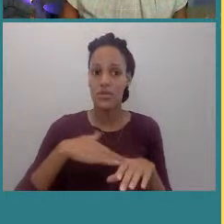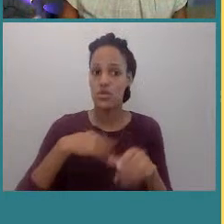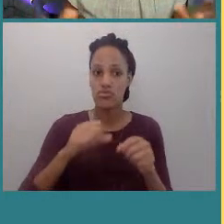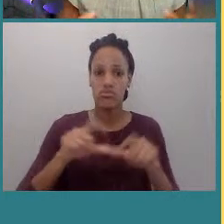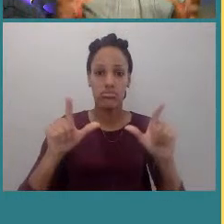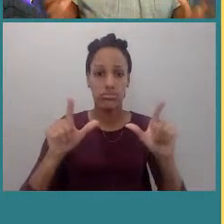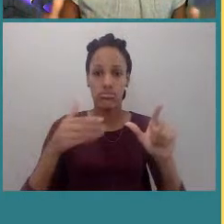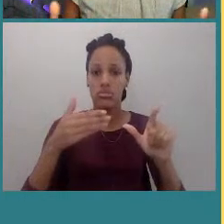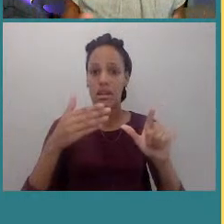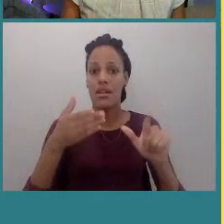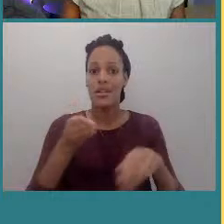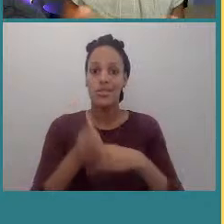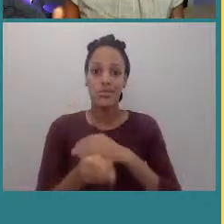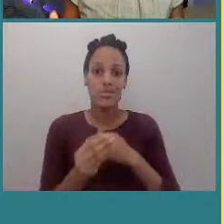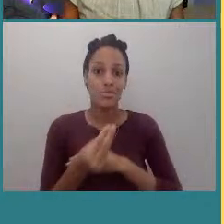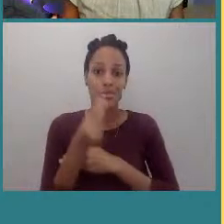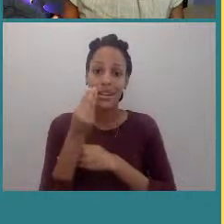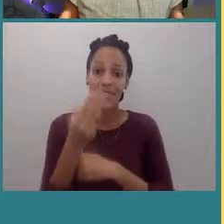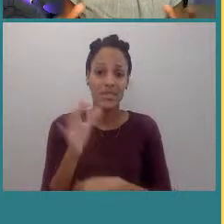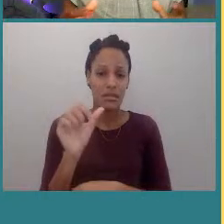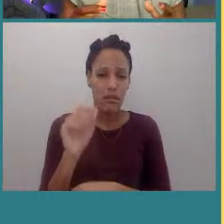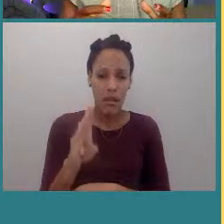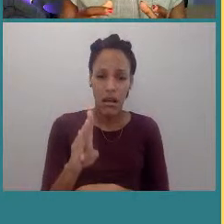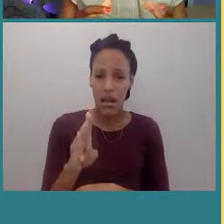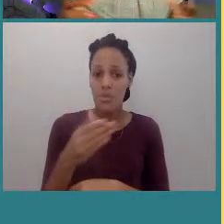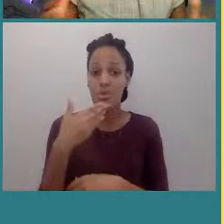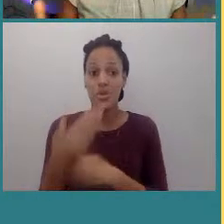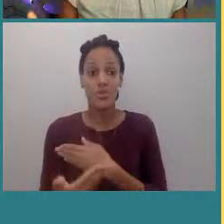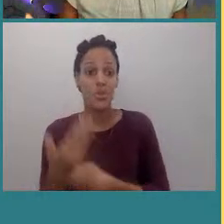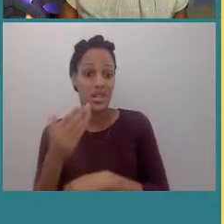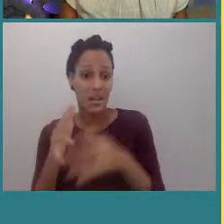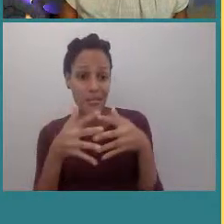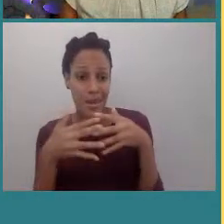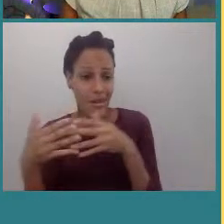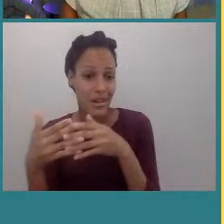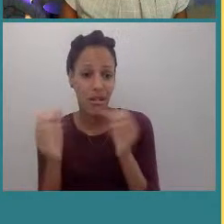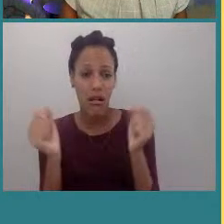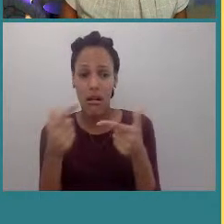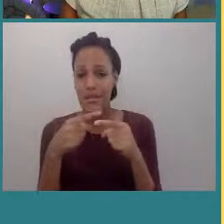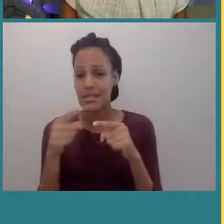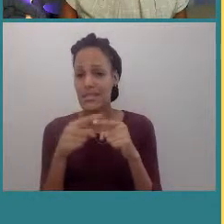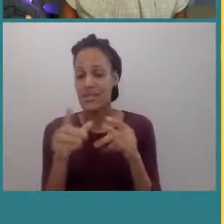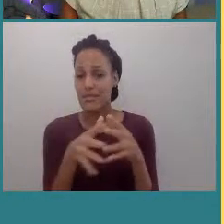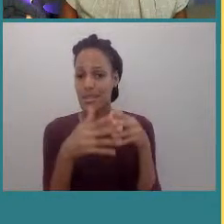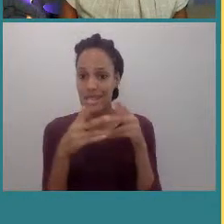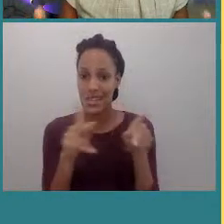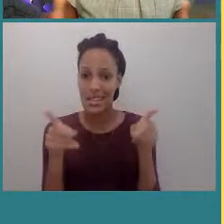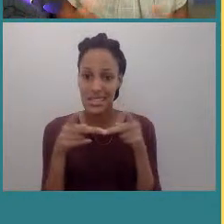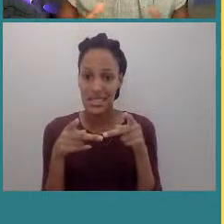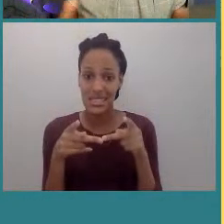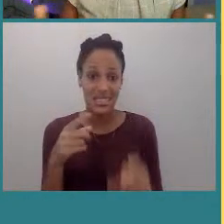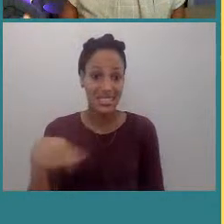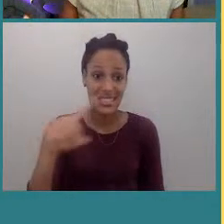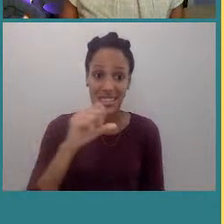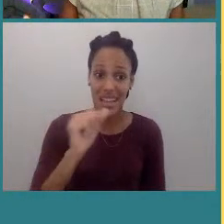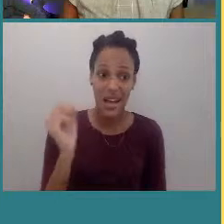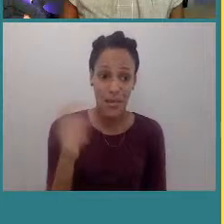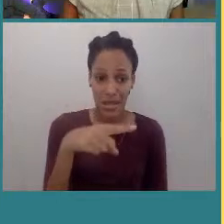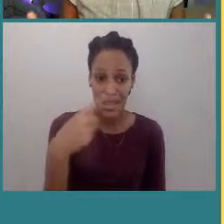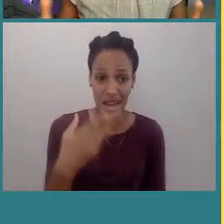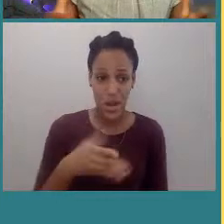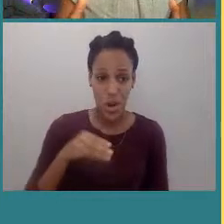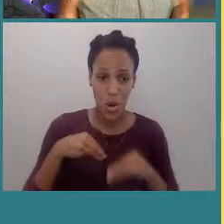America, and all these places are not Black places but here is incredible thing: all of